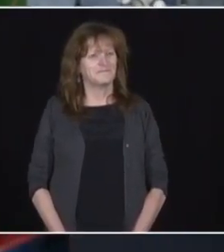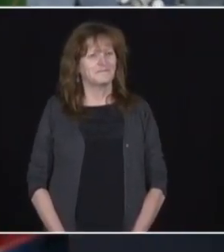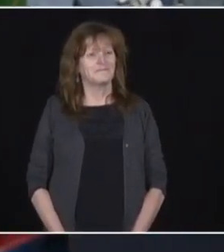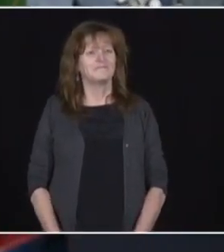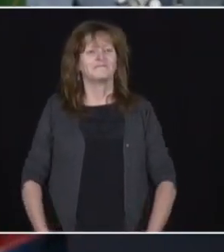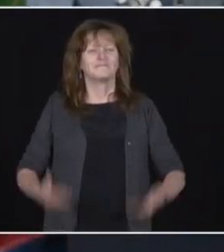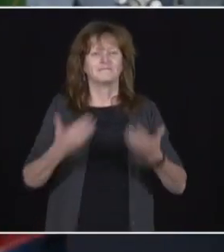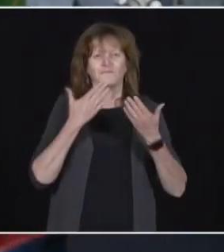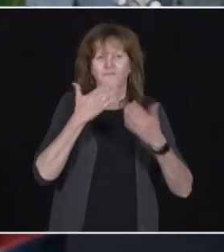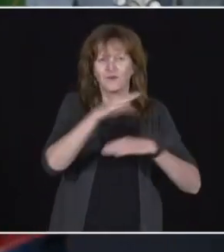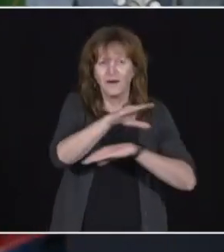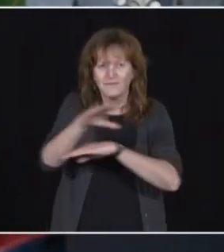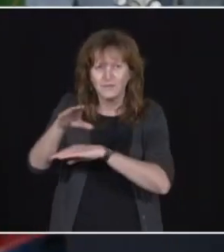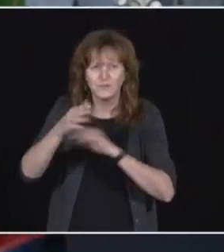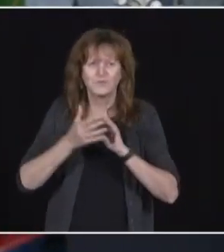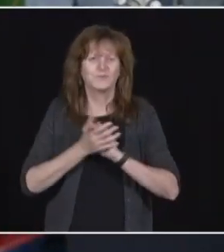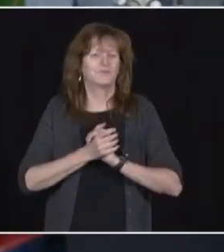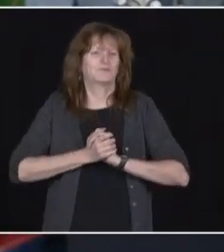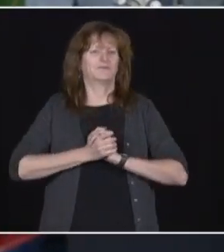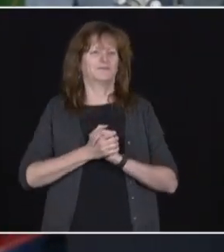Well, good afternoon.